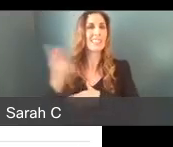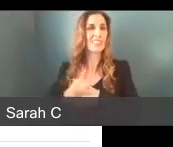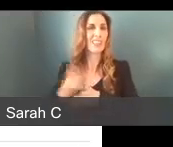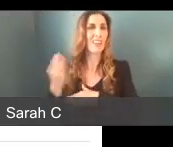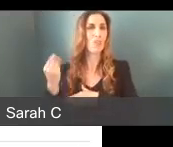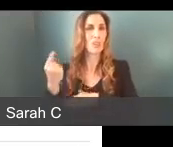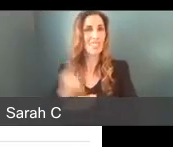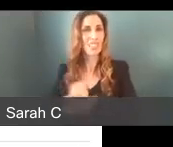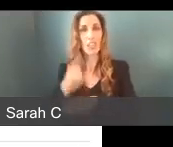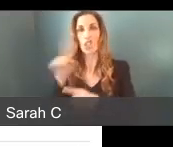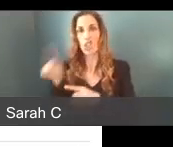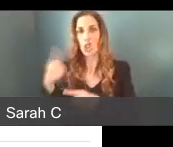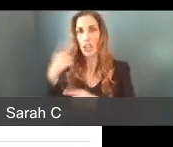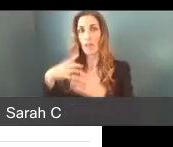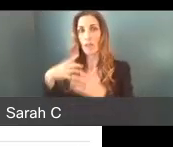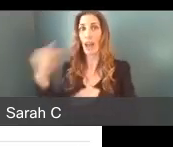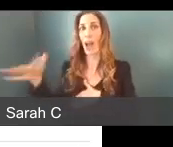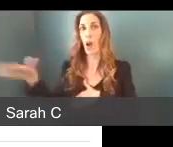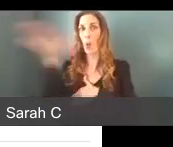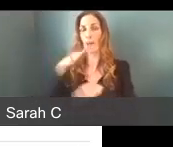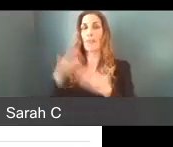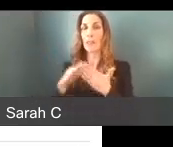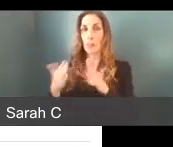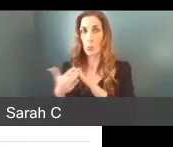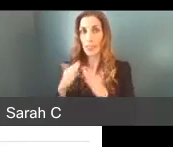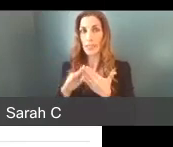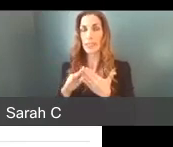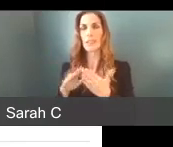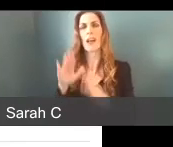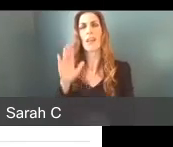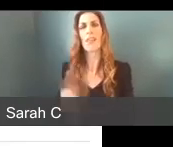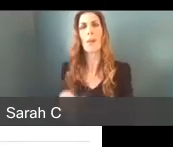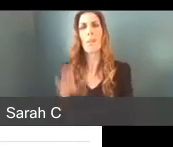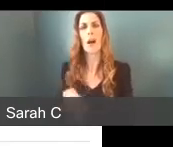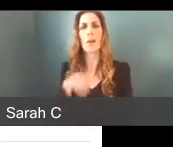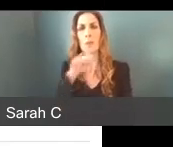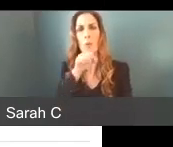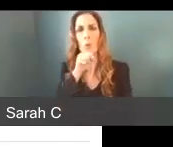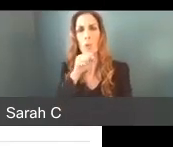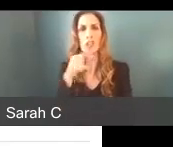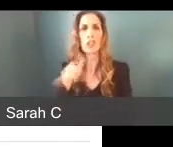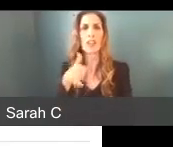from the community cases, and then way down at the bottom, the orange and yellow are the 7 and 14 day